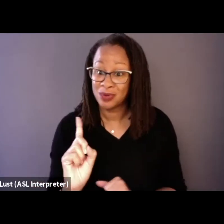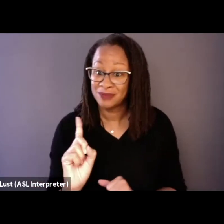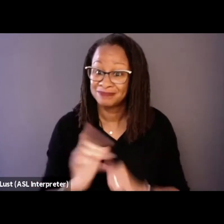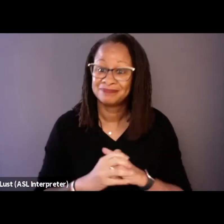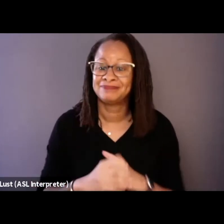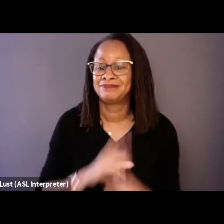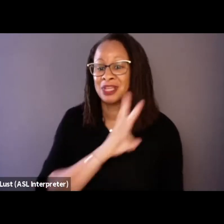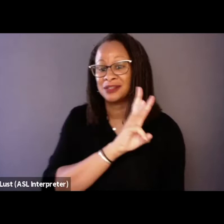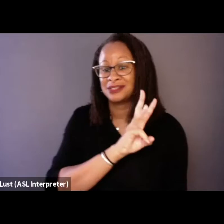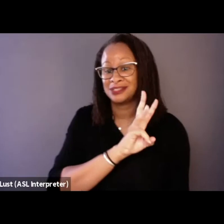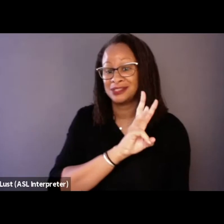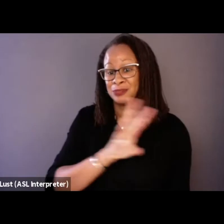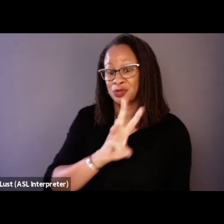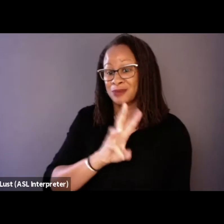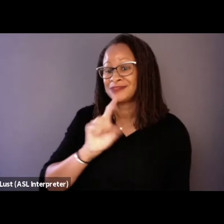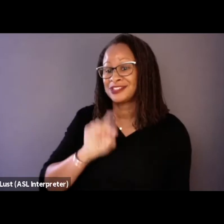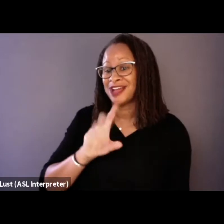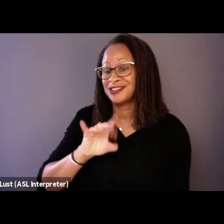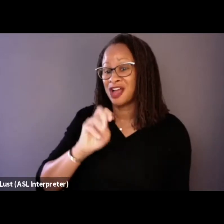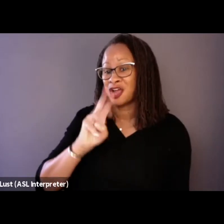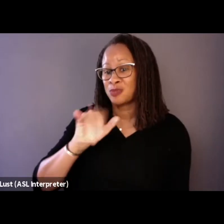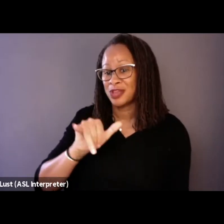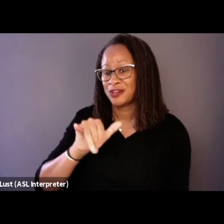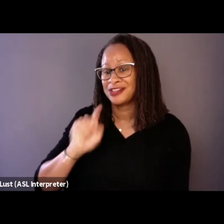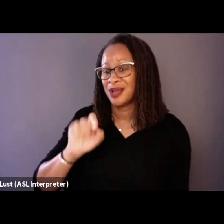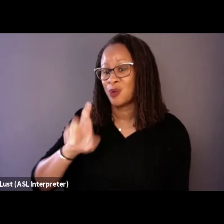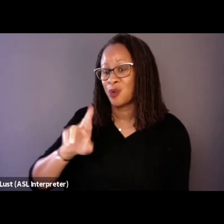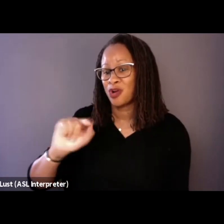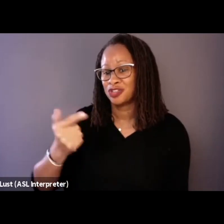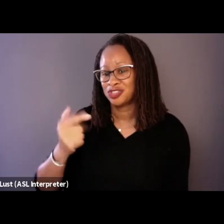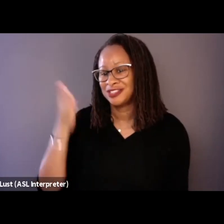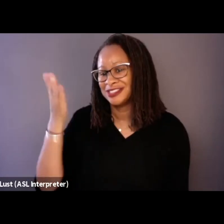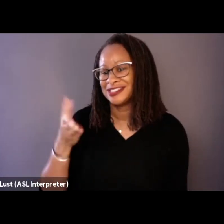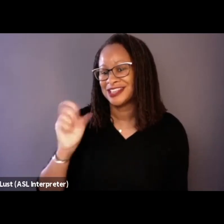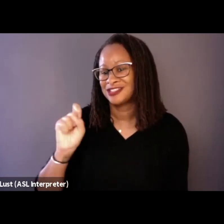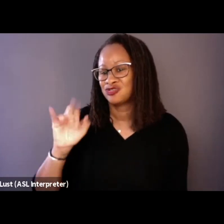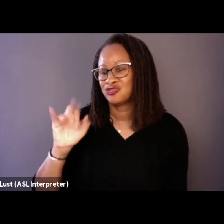at documentary.org/screening-series.